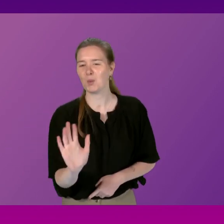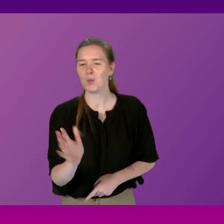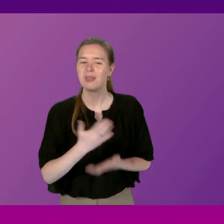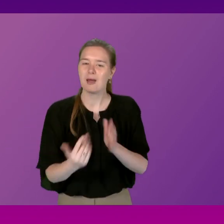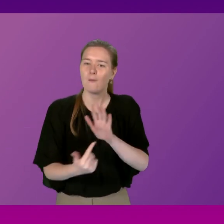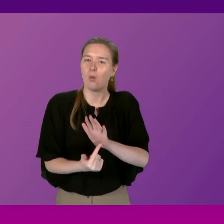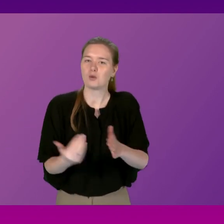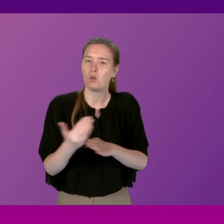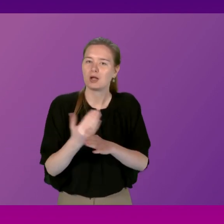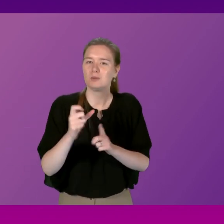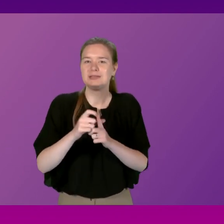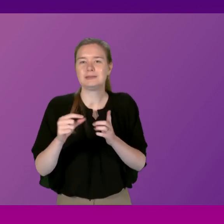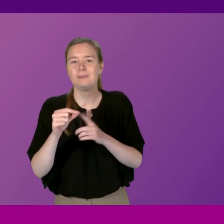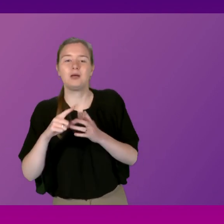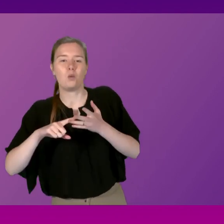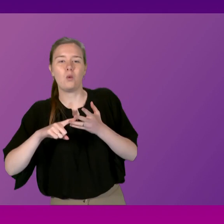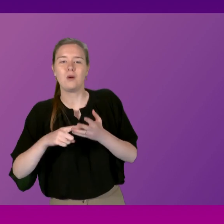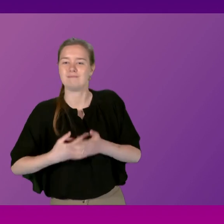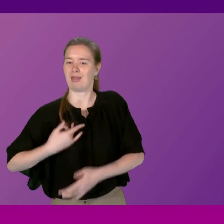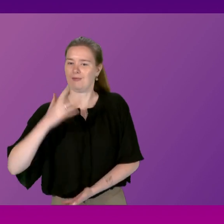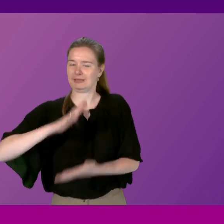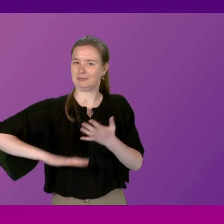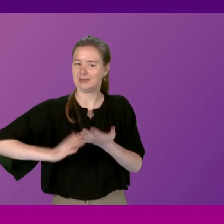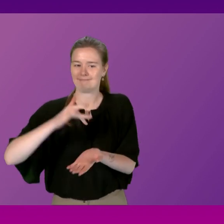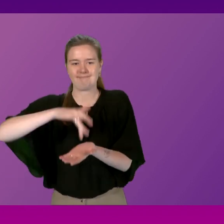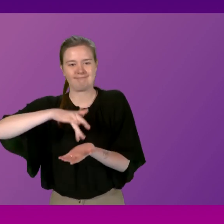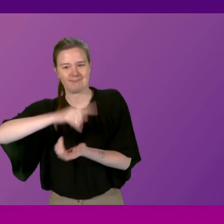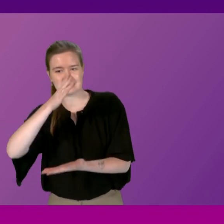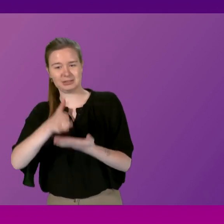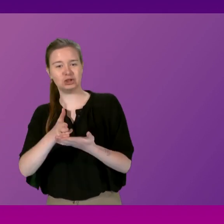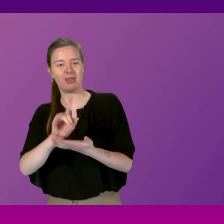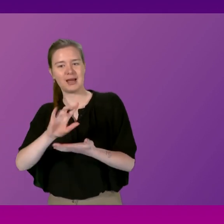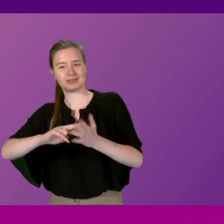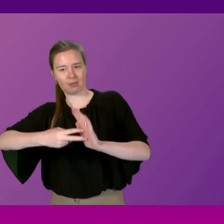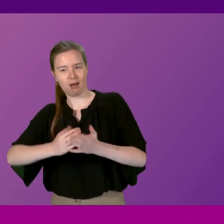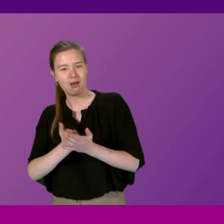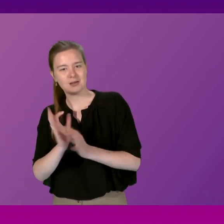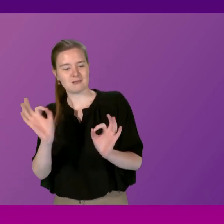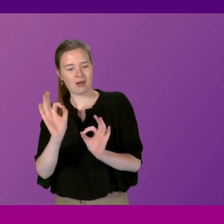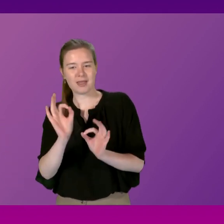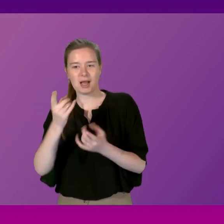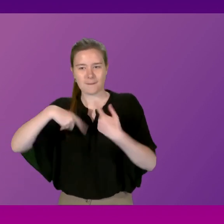work with DPOs and putting lived experience at the heart of decision making—nothing about us without us.